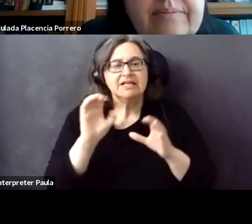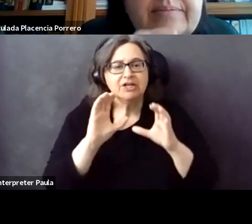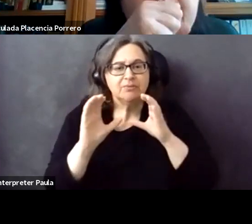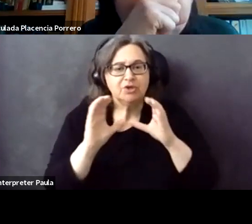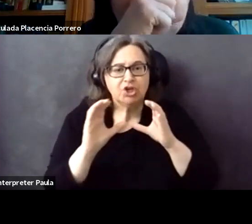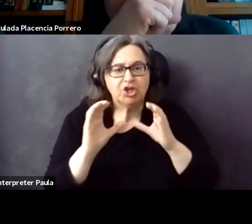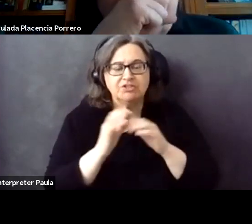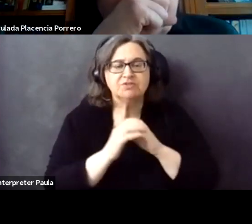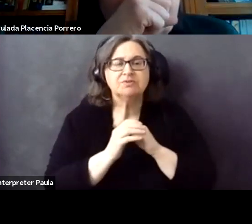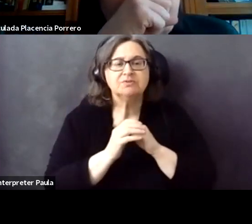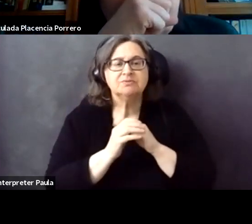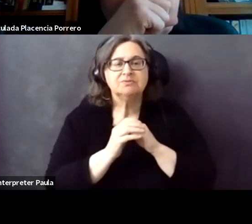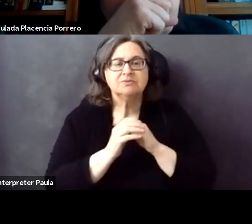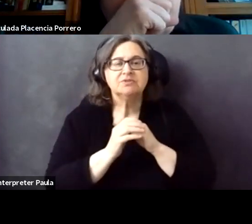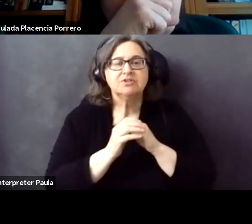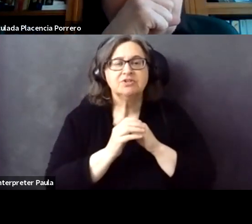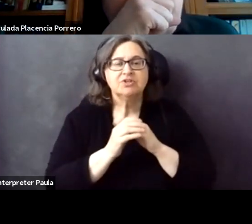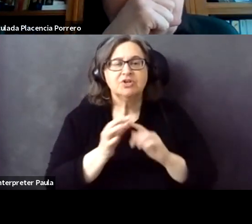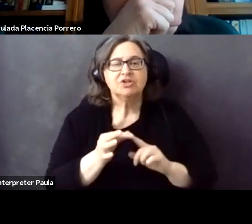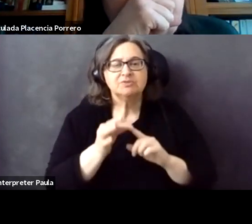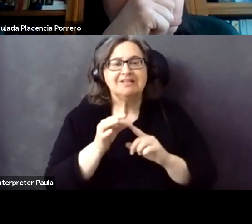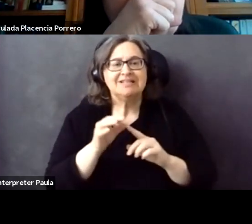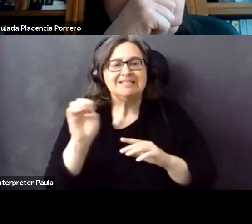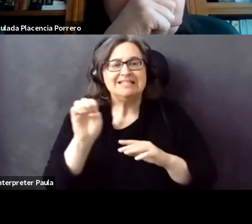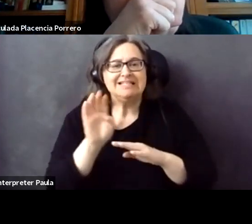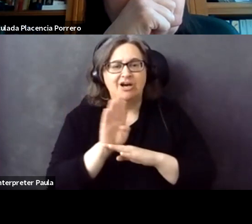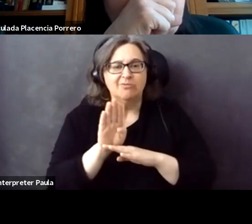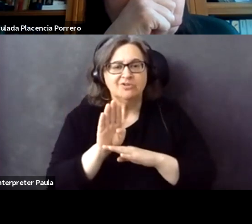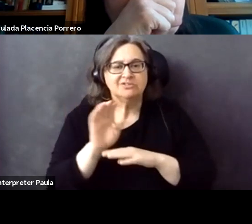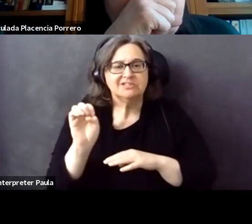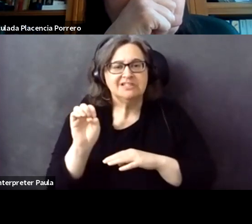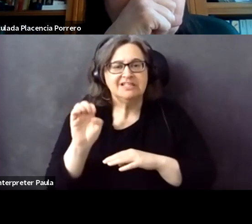webinar is obviously everything that is related to let's